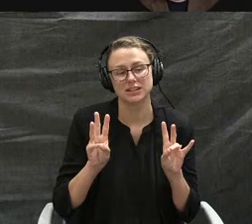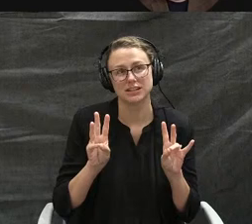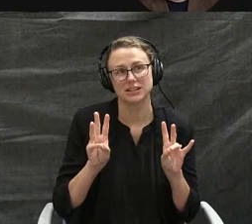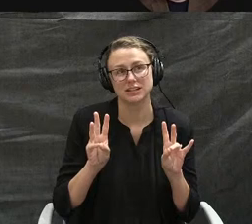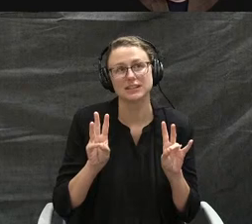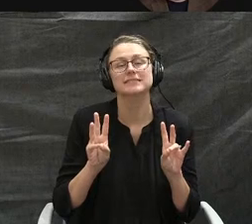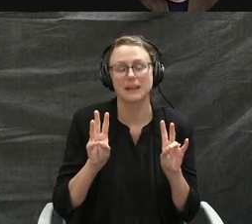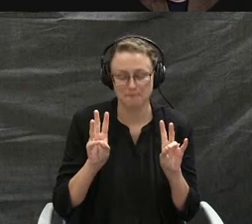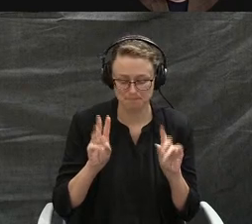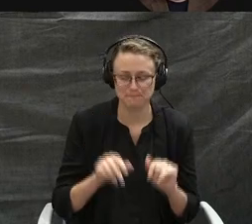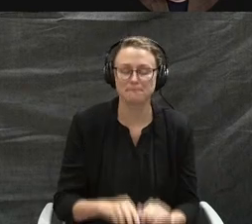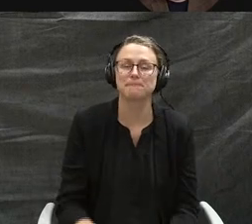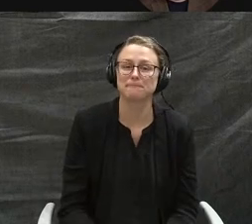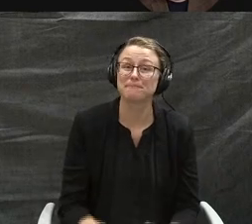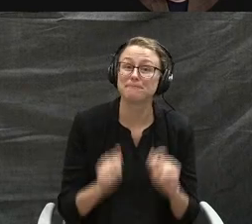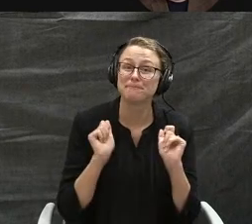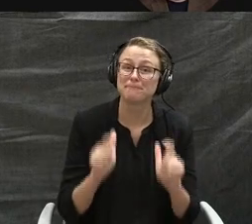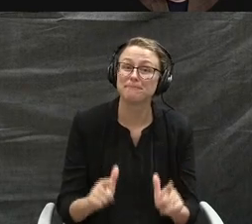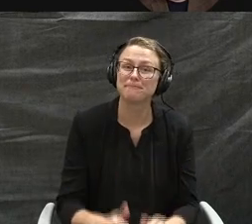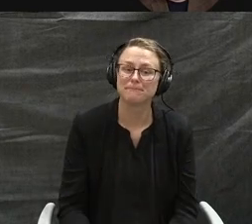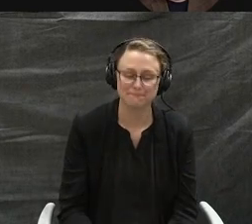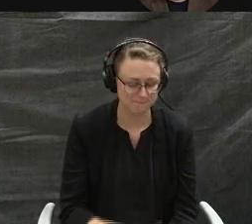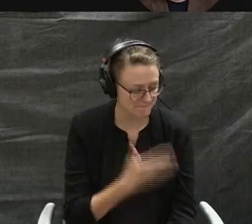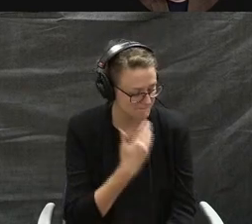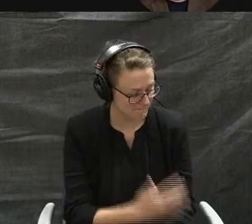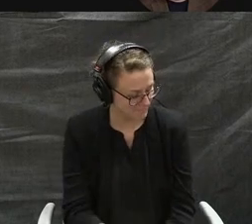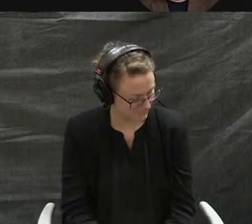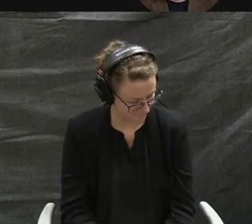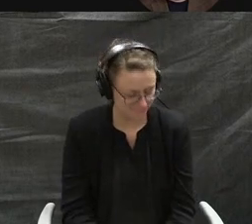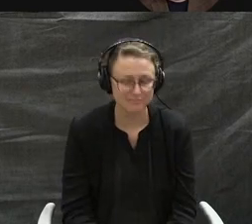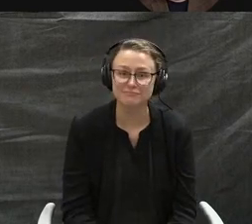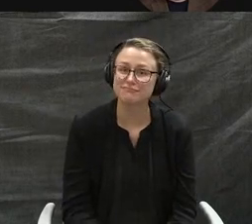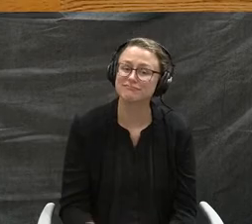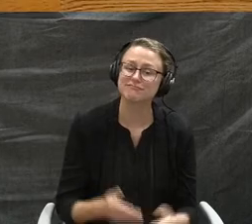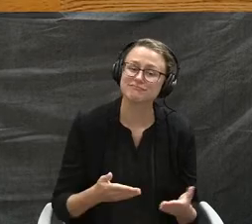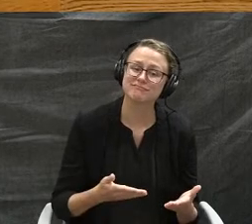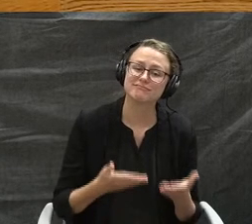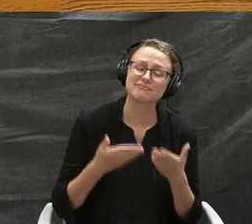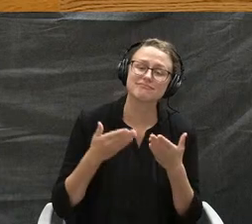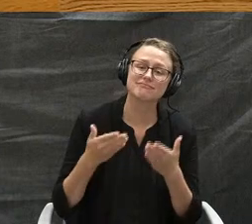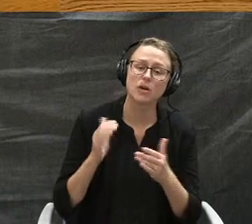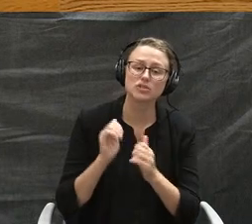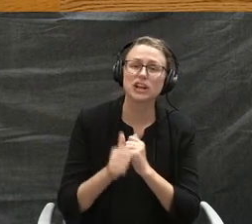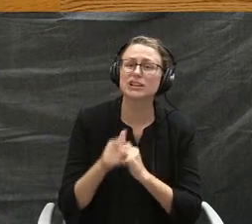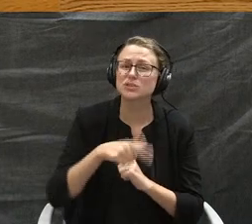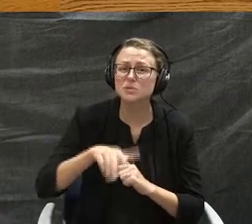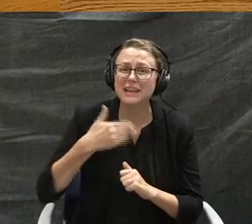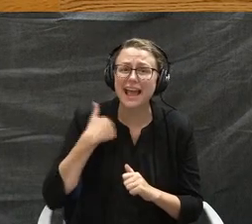Hi. A motion carries. Do we have any board reports this evening?